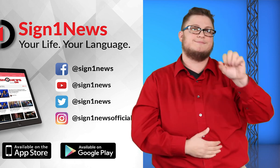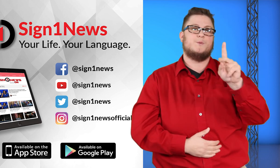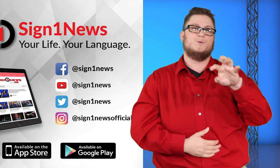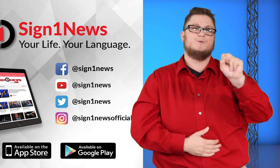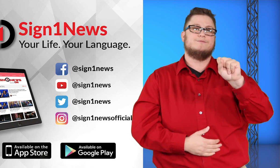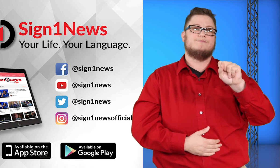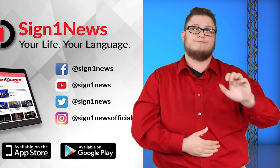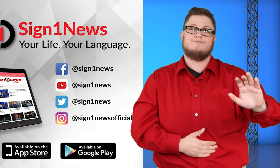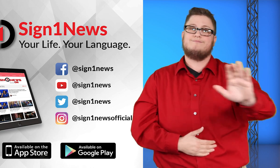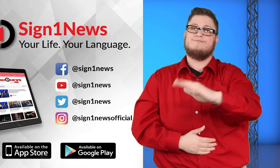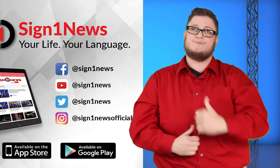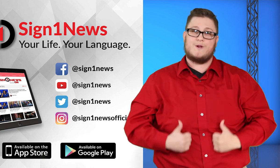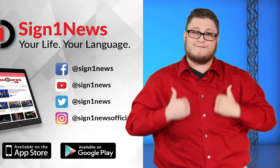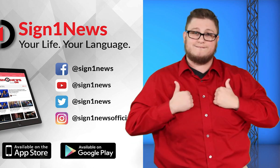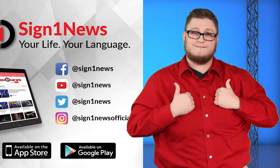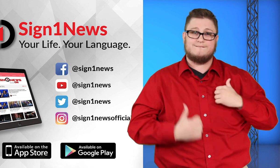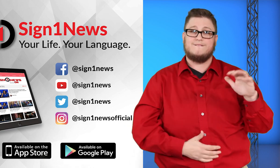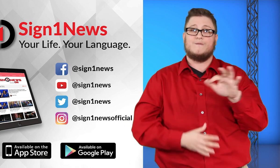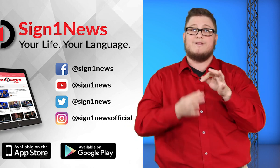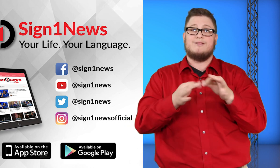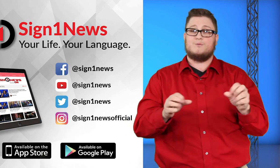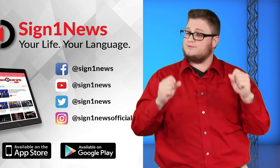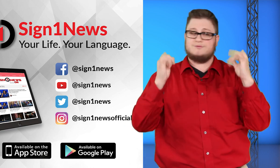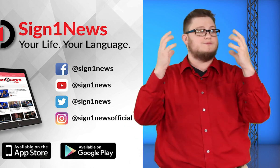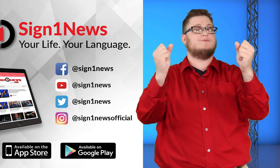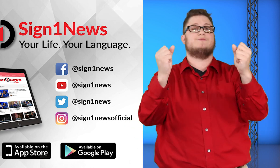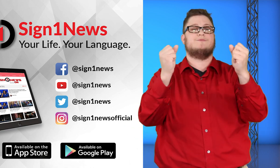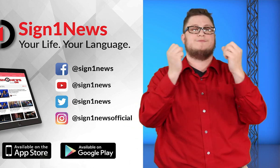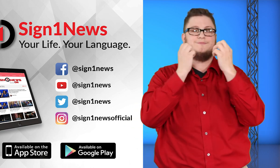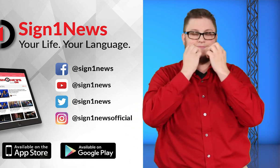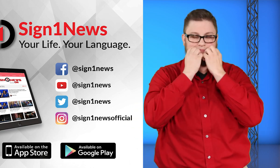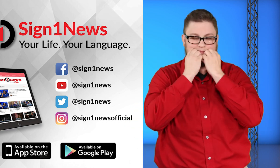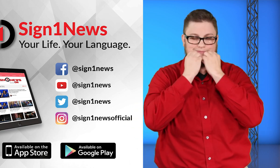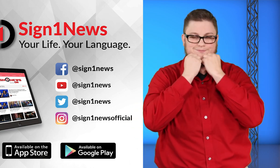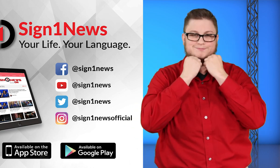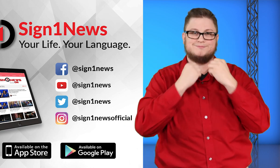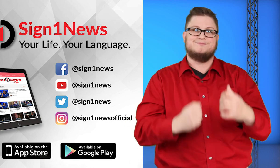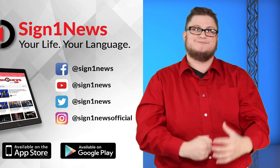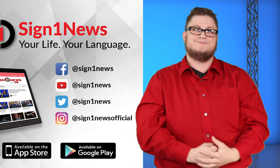Sign1News. Your life. Your language.